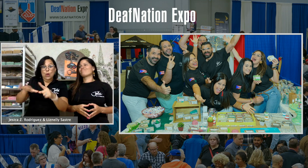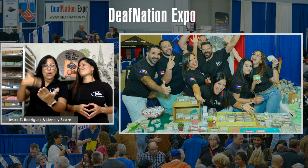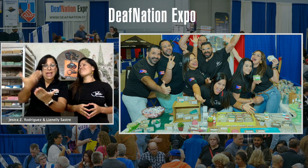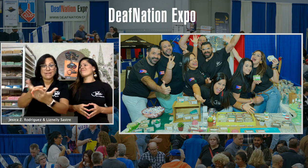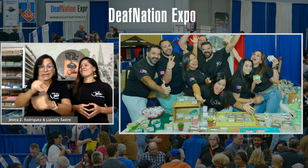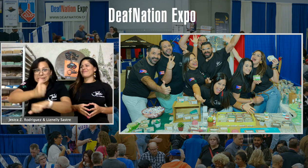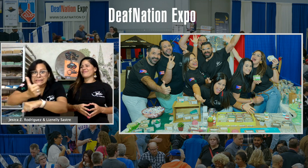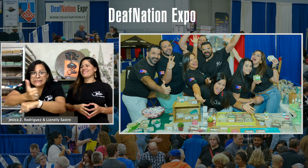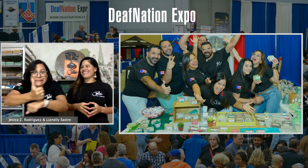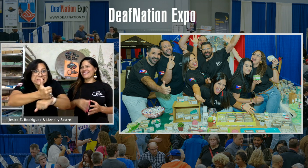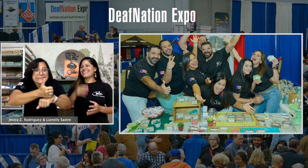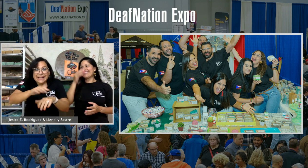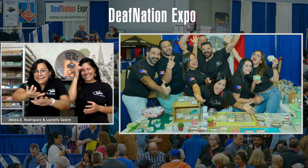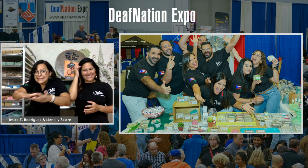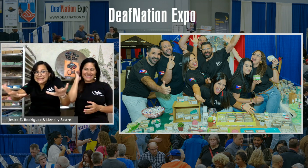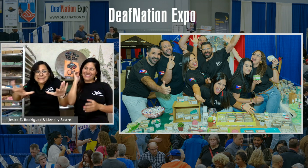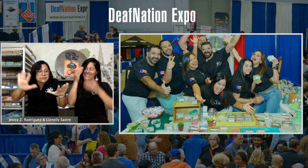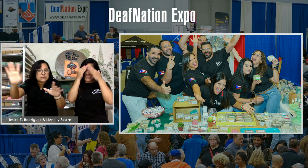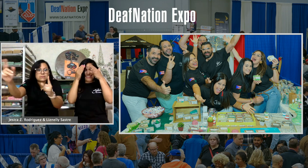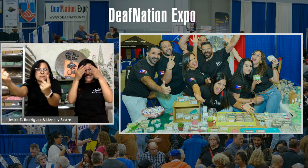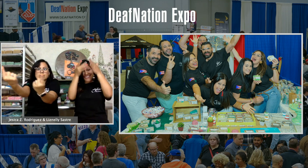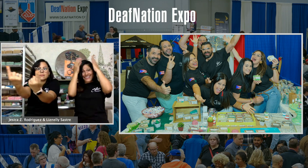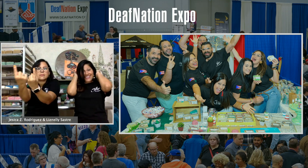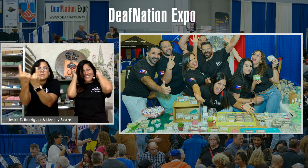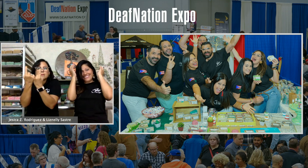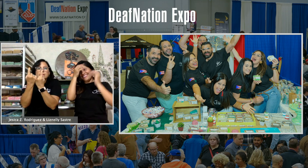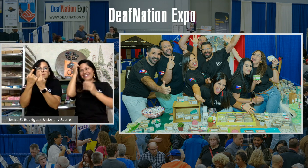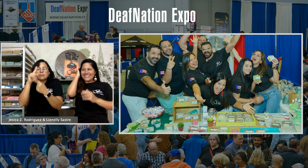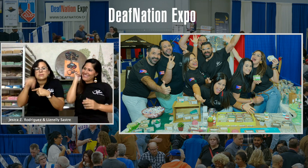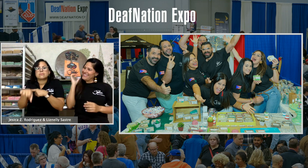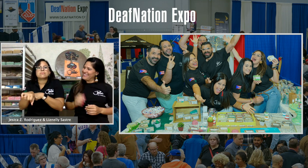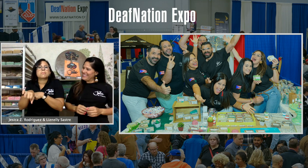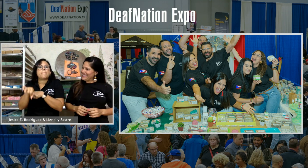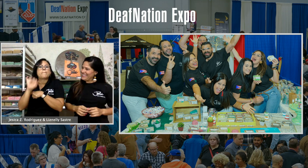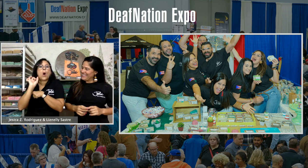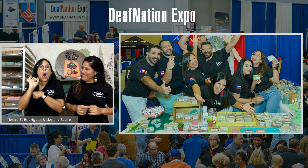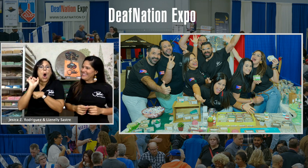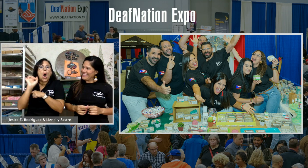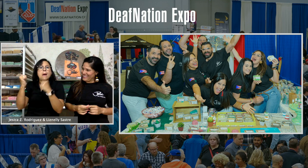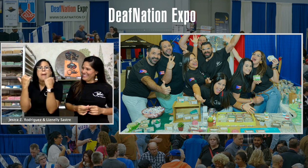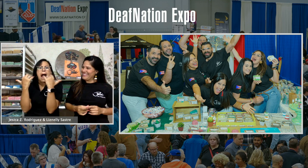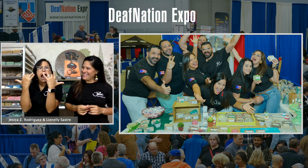When we arrived to set everything up and get ready, people came and were mindblown.